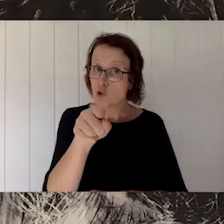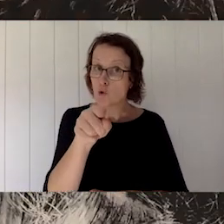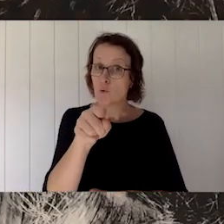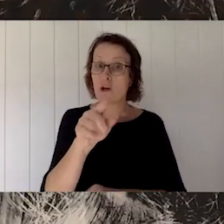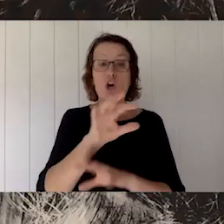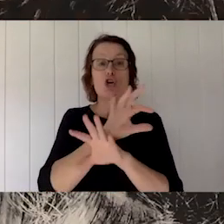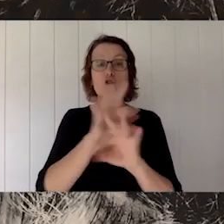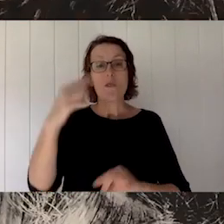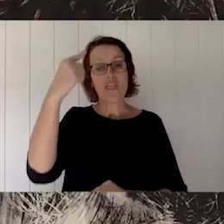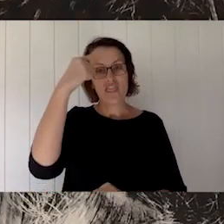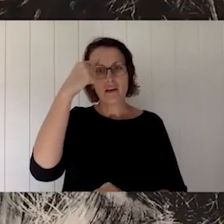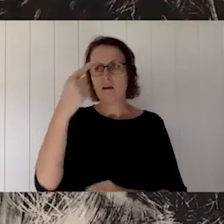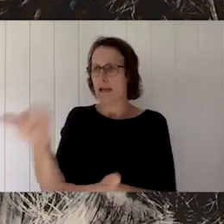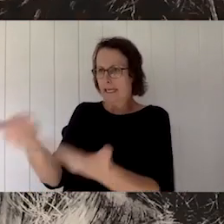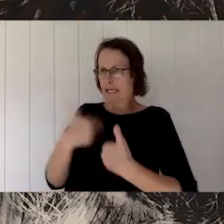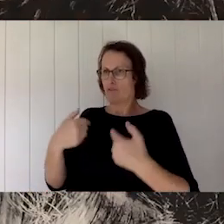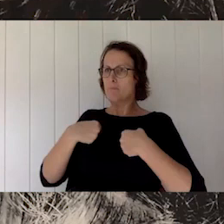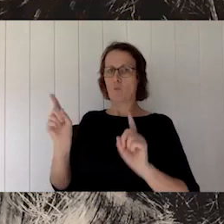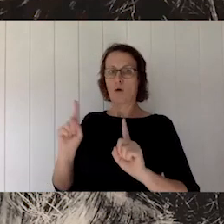ask not what you can get from others, but what do others need from